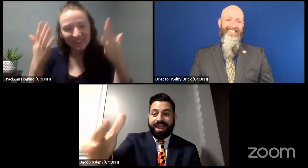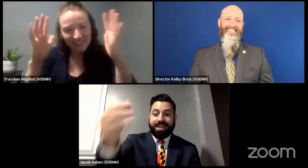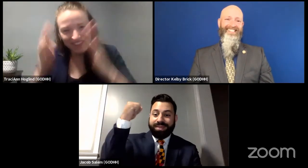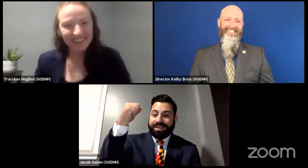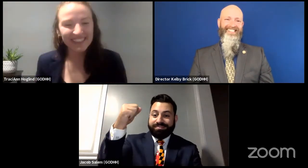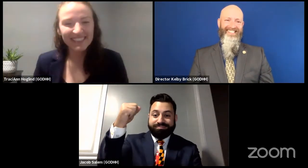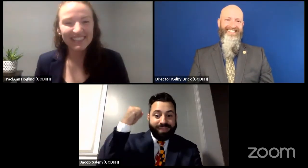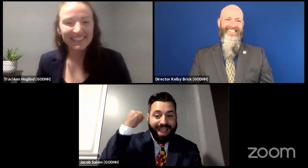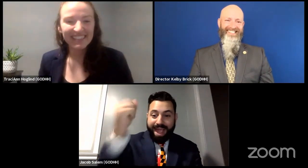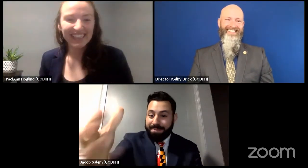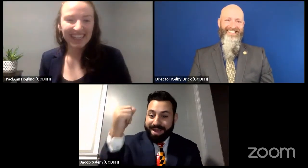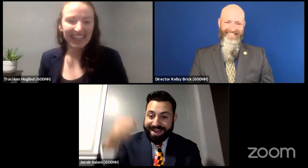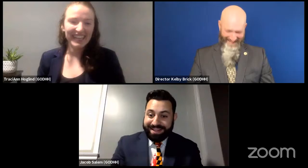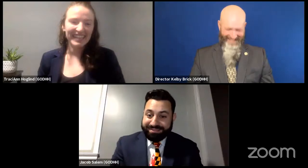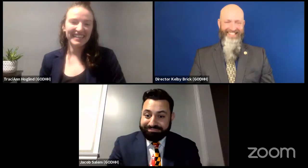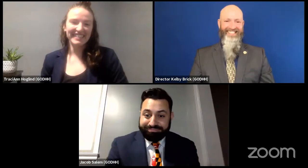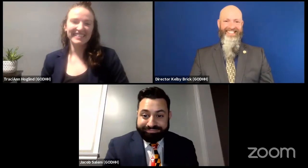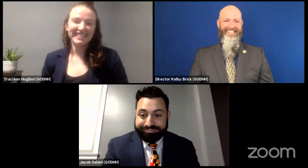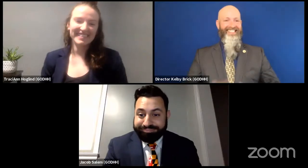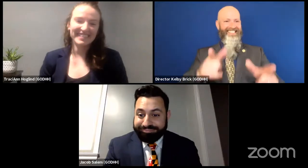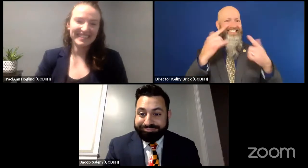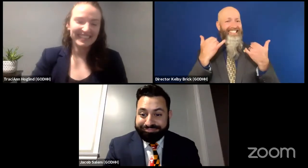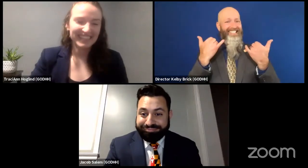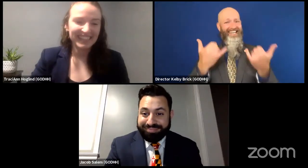because of all of you in the community. We have to say thank you.